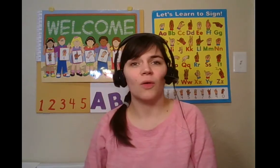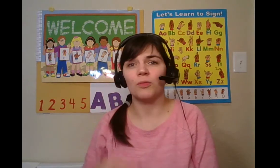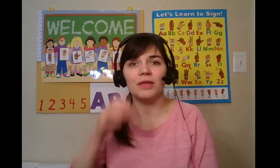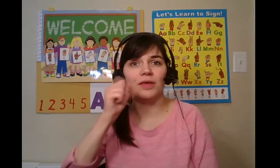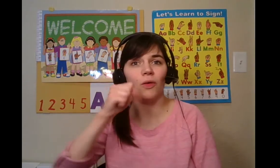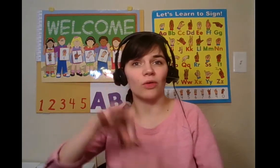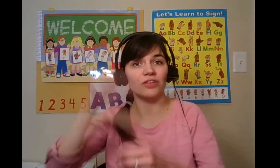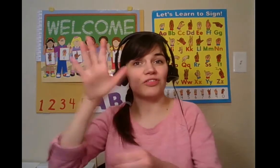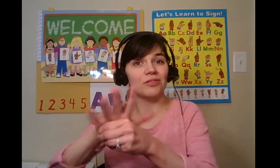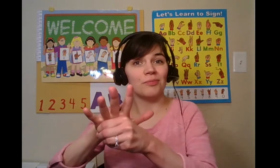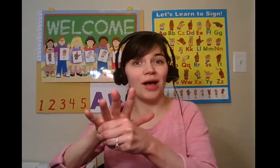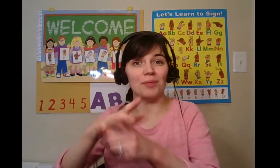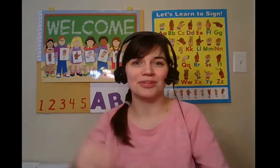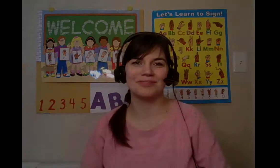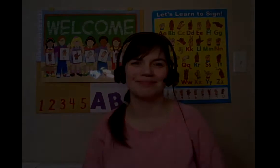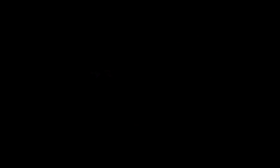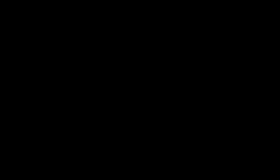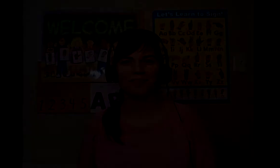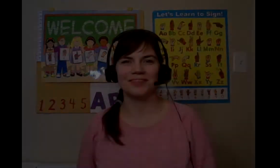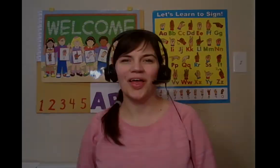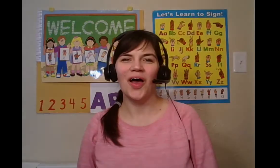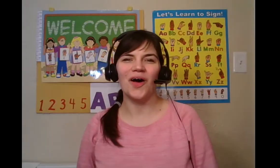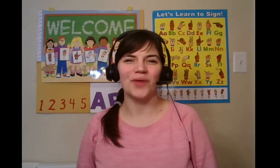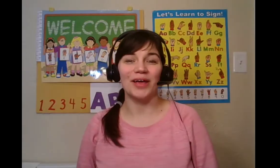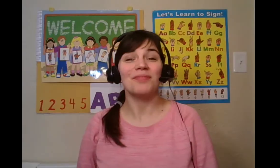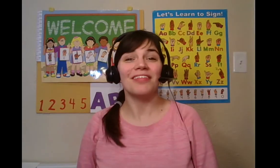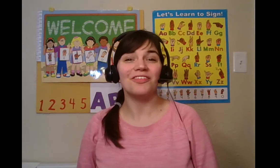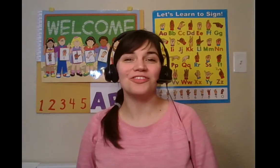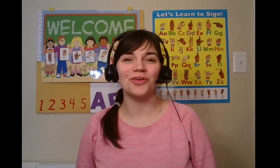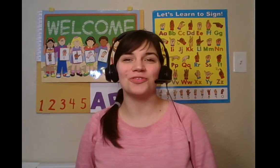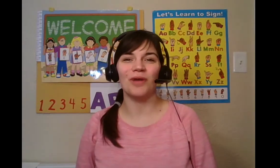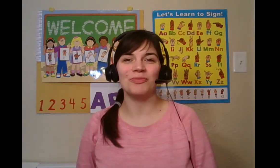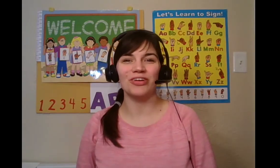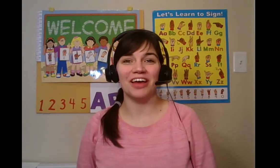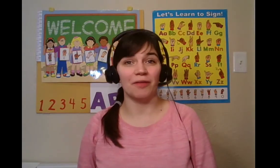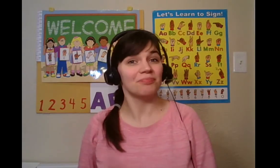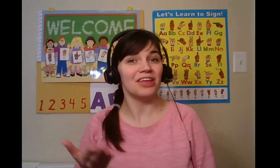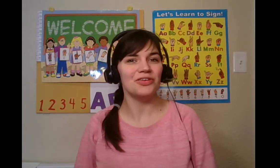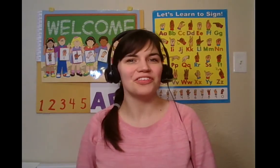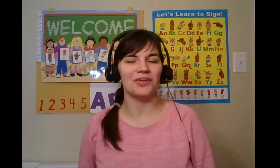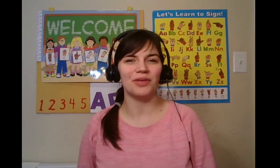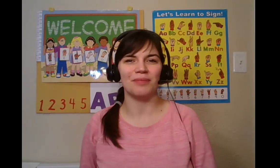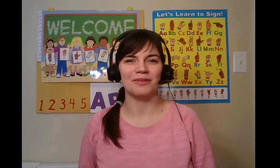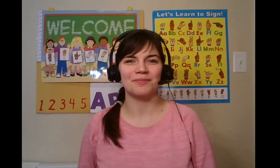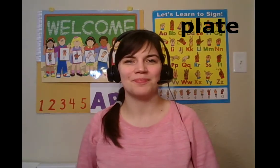maybe orange pop. All right, let's do those one more time and you sign with me.